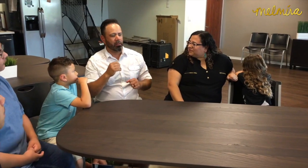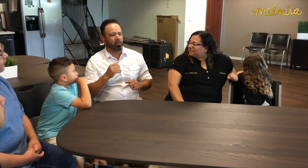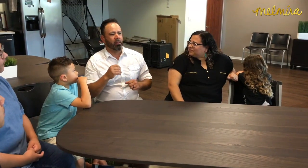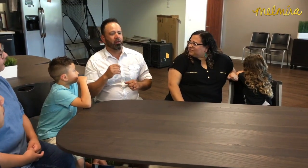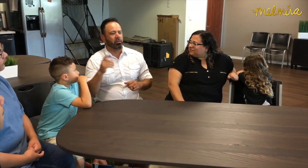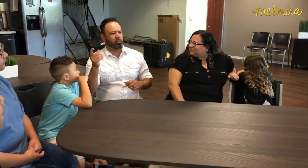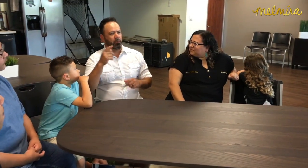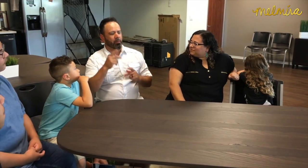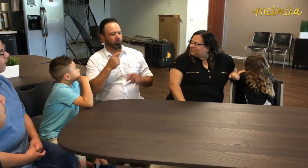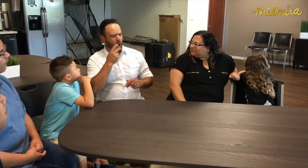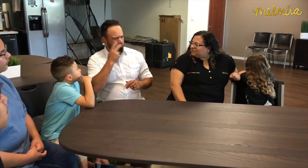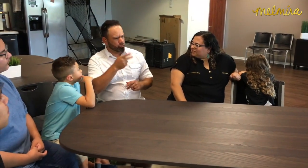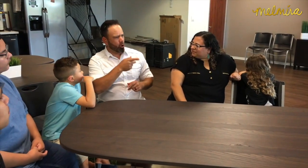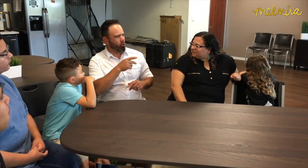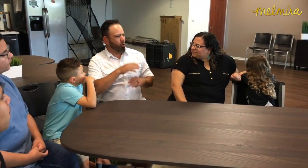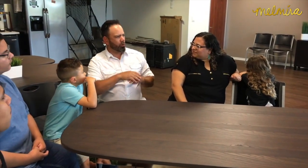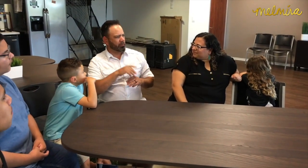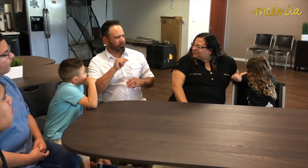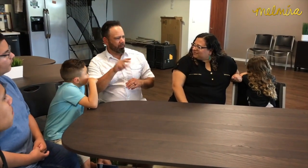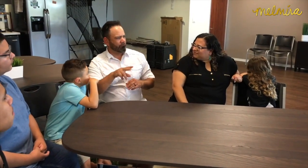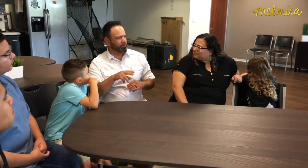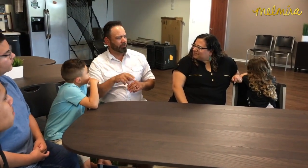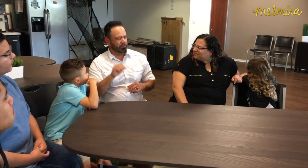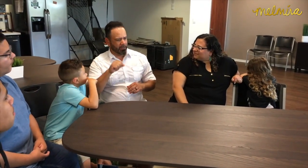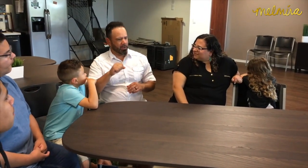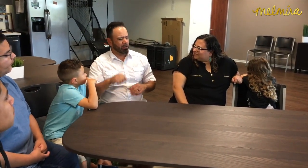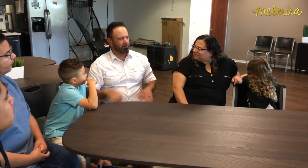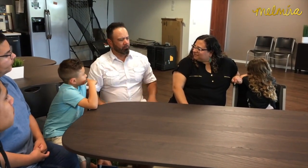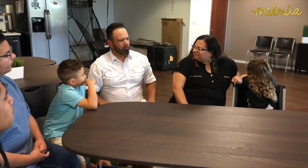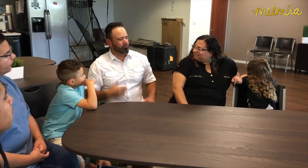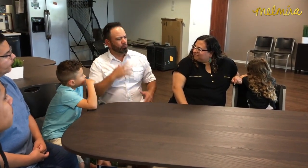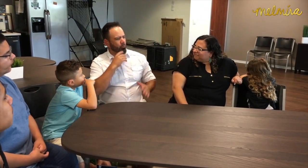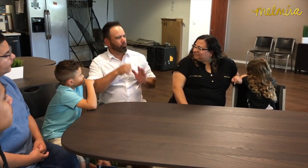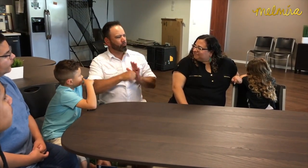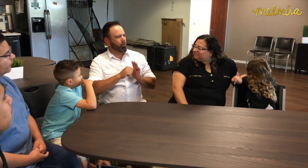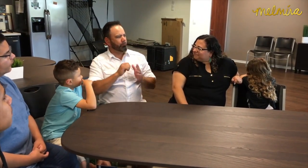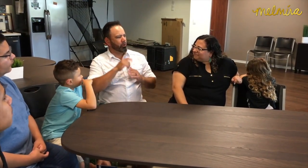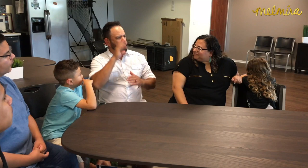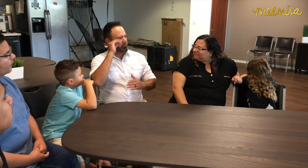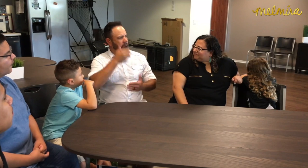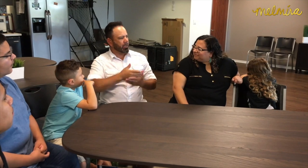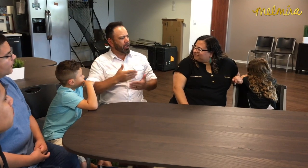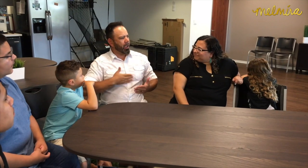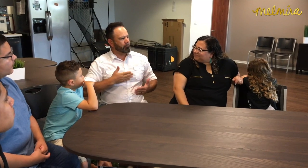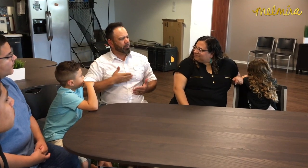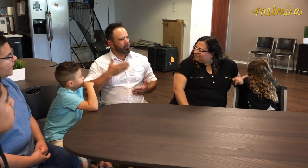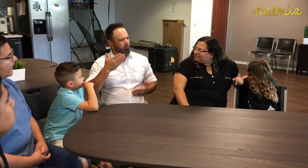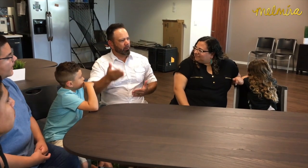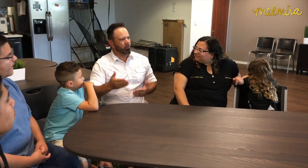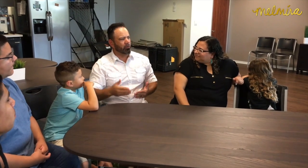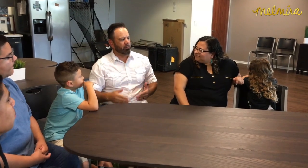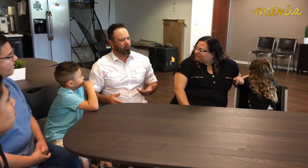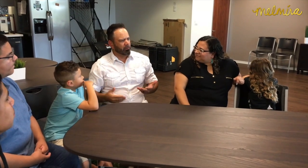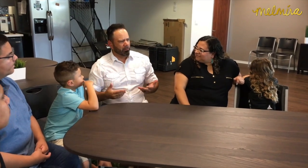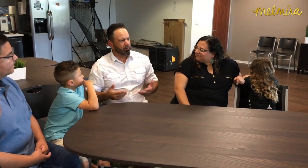they told us how they're impressed with how our son's happy at his school.